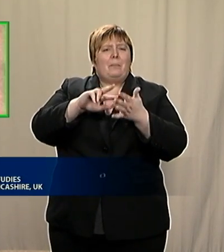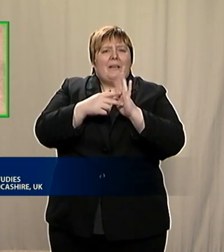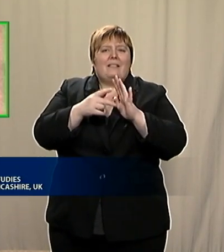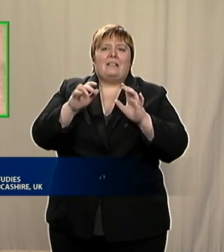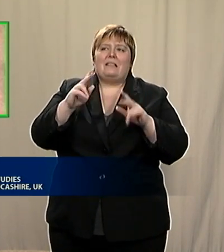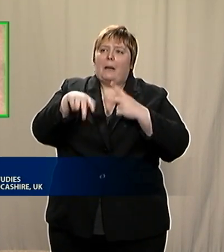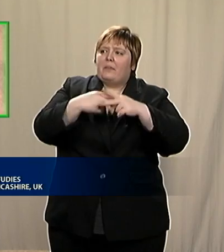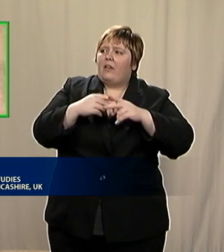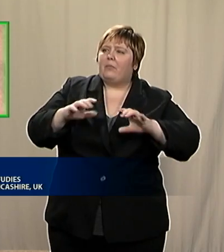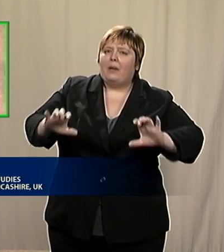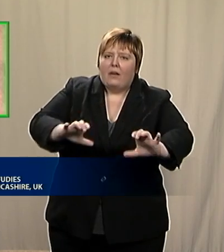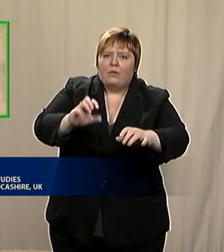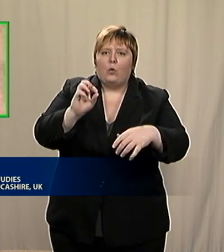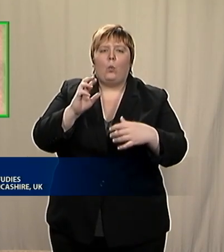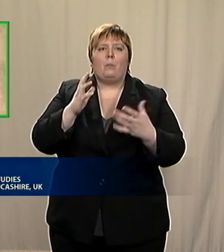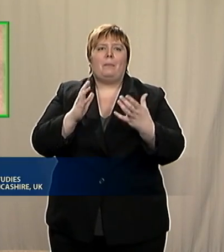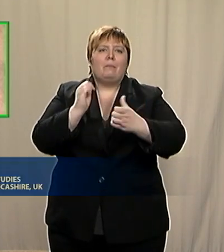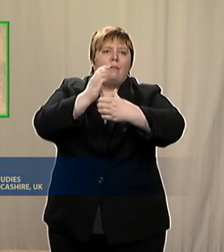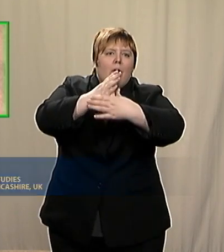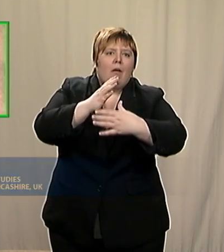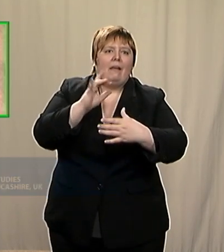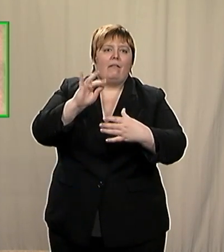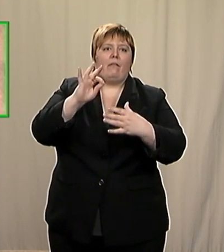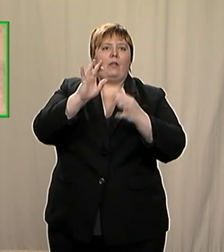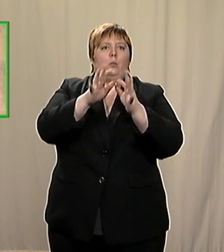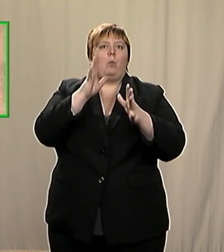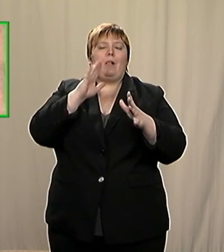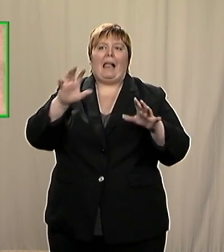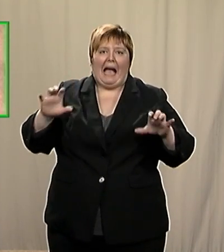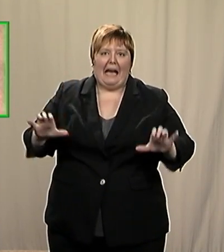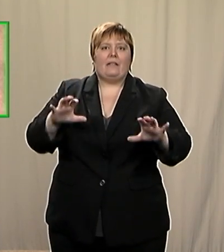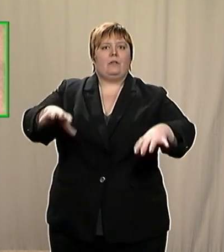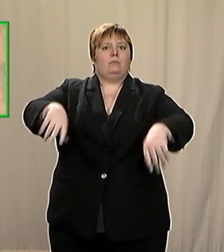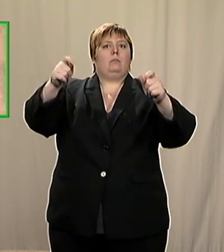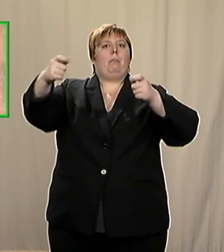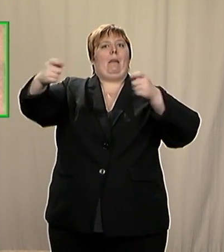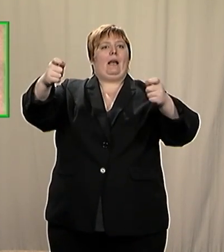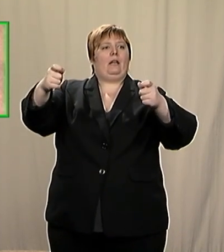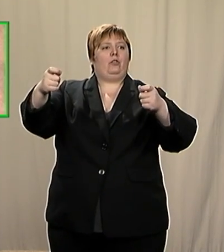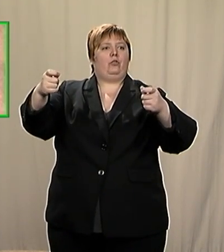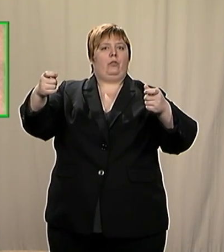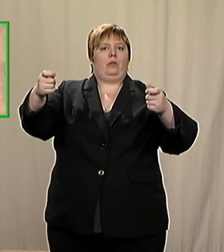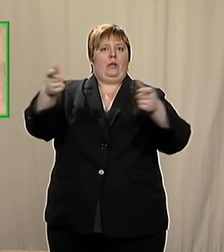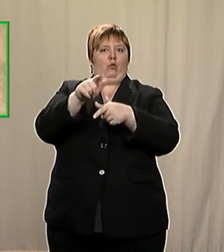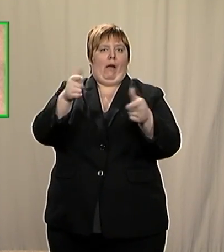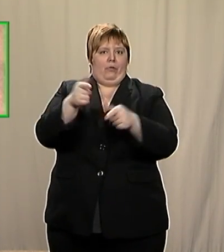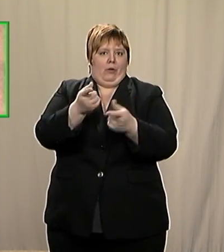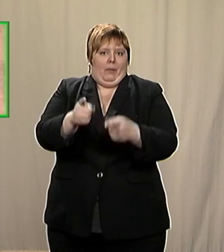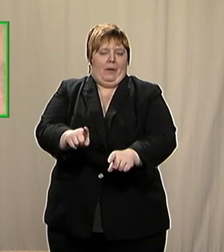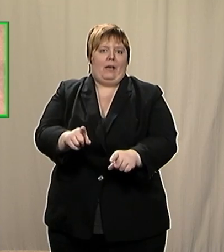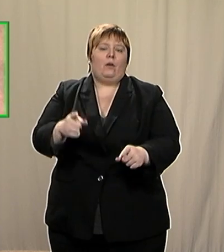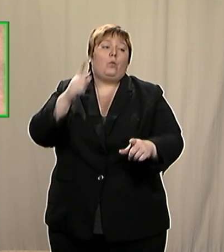where the interpreter is actively managing the interaction. In terms of clarity, in terms of turn taking